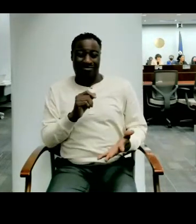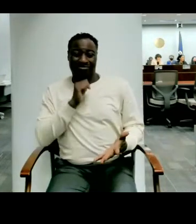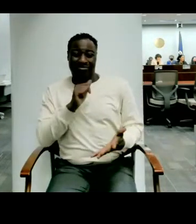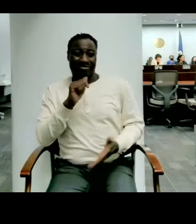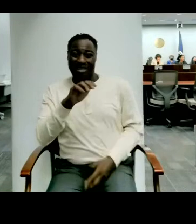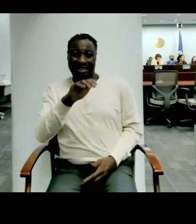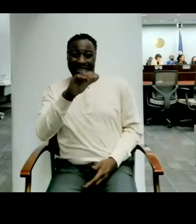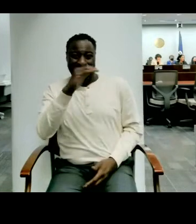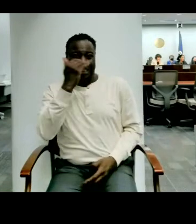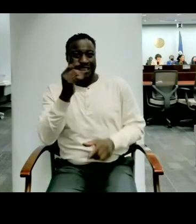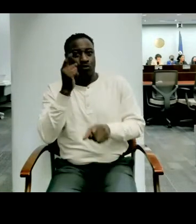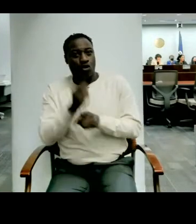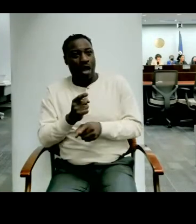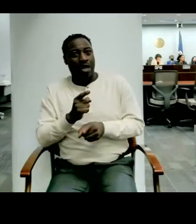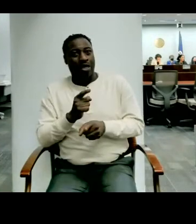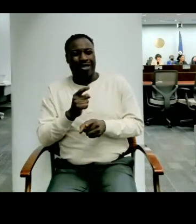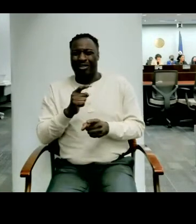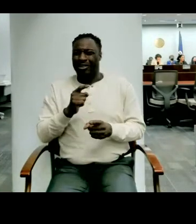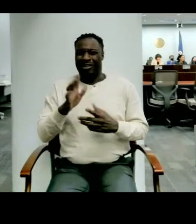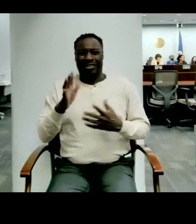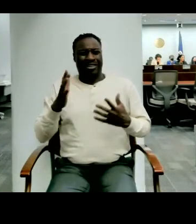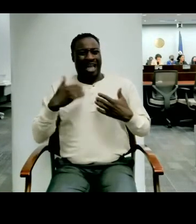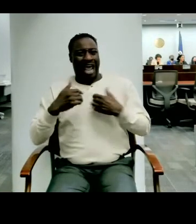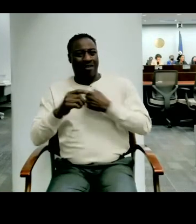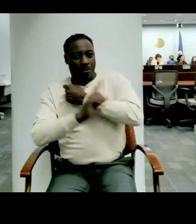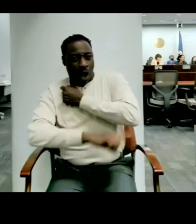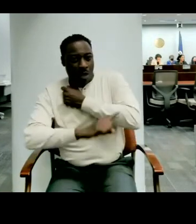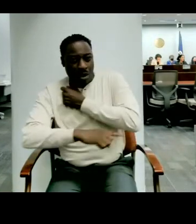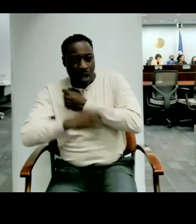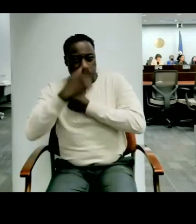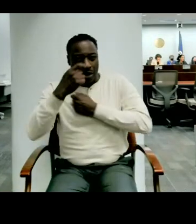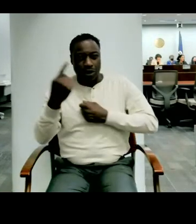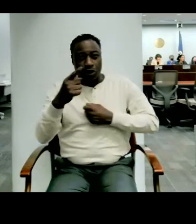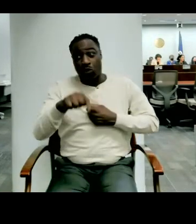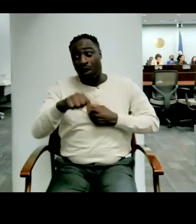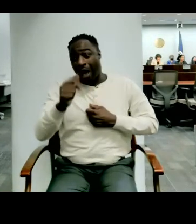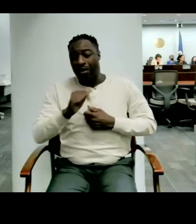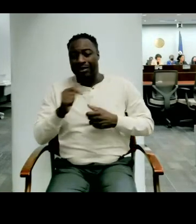be penalized for that because someone else isn't thinking about those important issues.